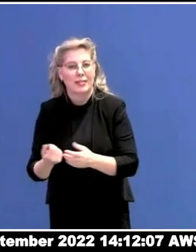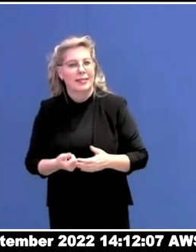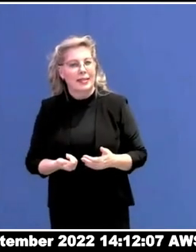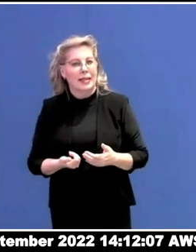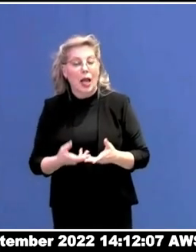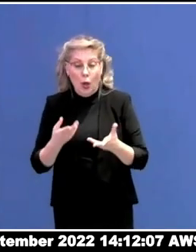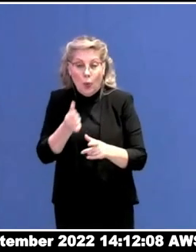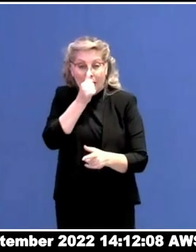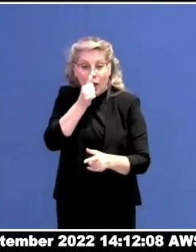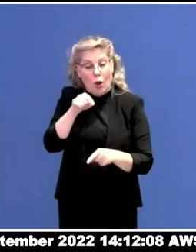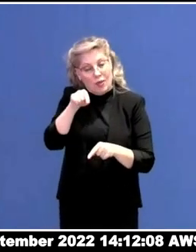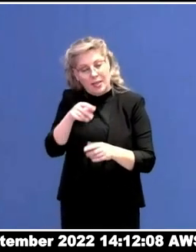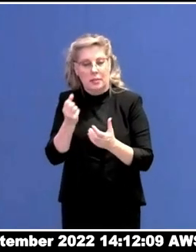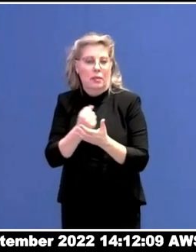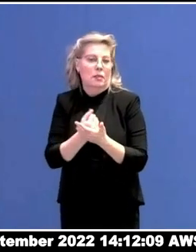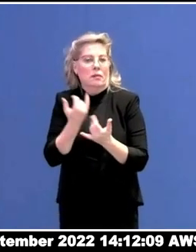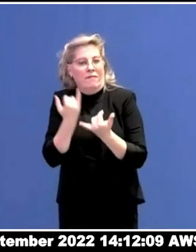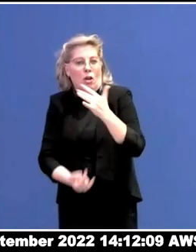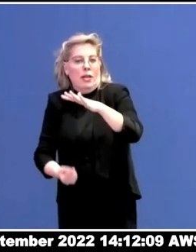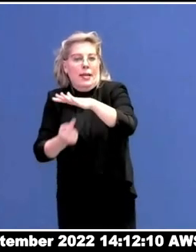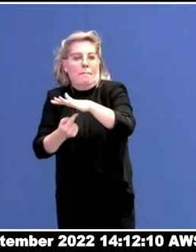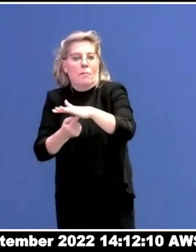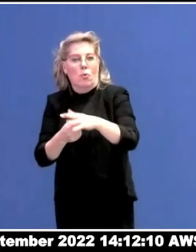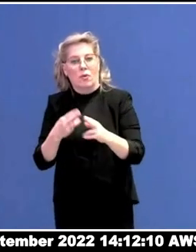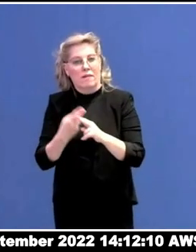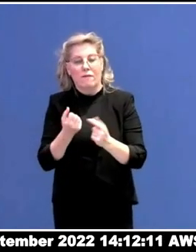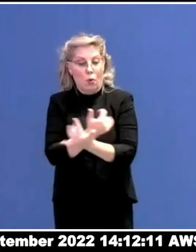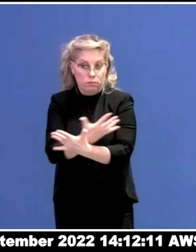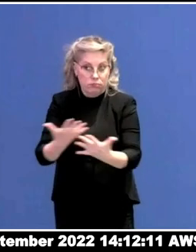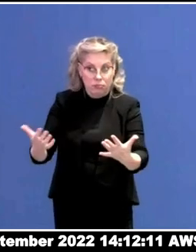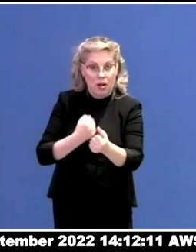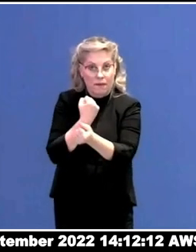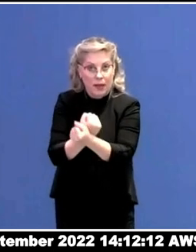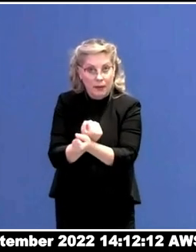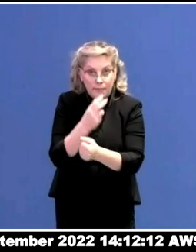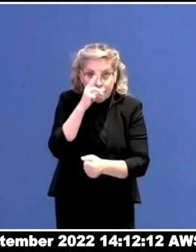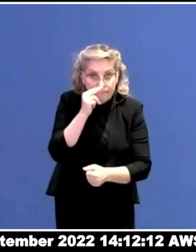And also thank you to all of you for the work that you are doing in the justice system. Thank you.